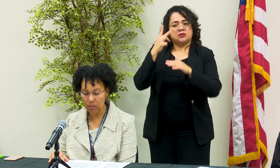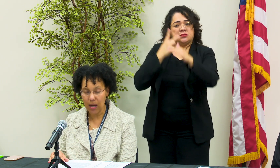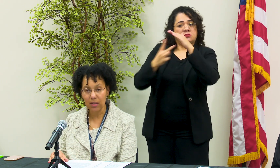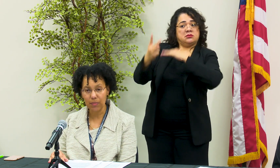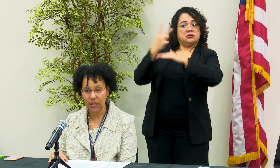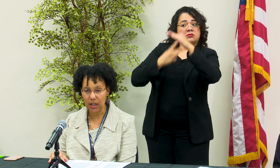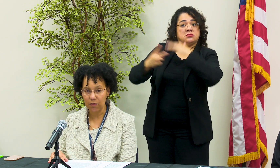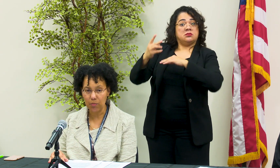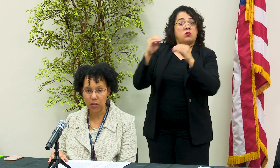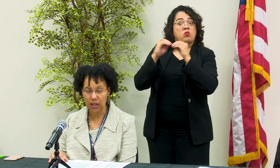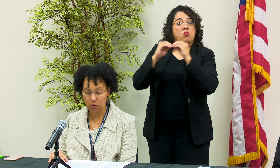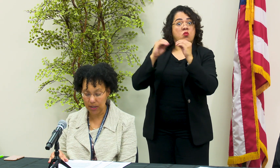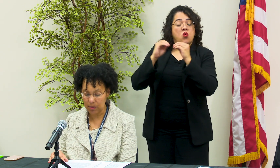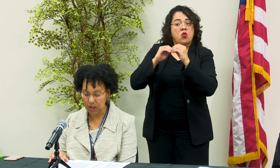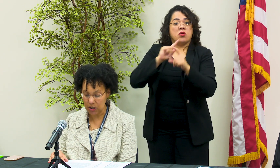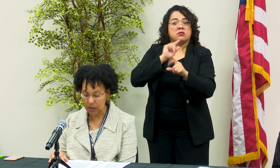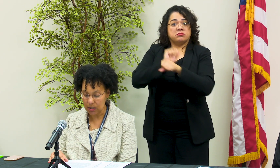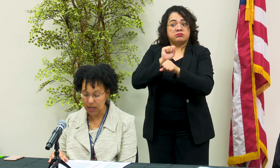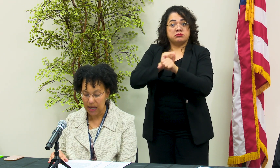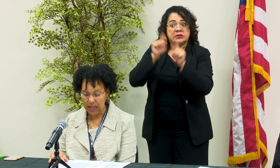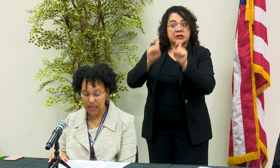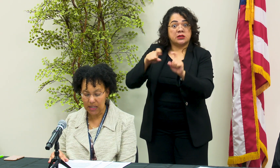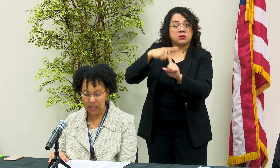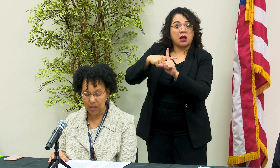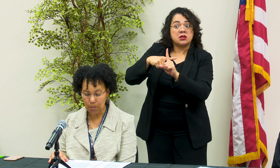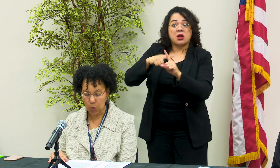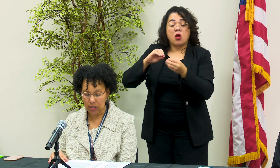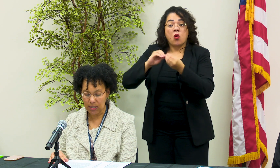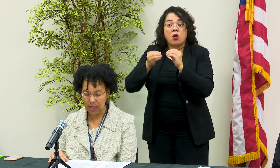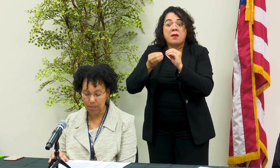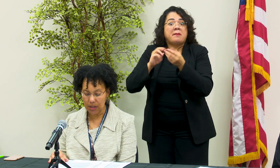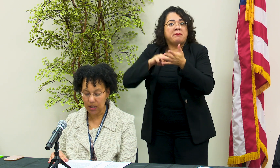possibility of community transmission, this is an important step in a